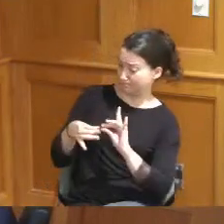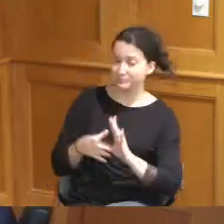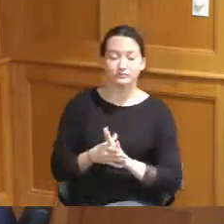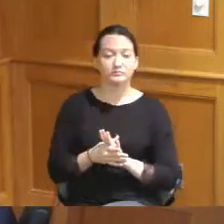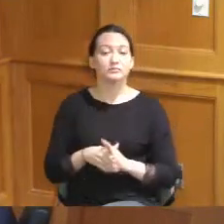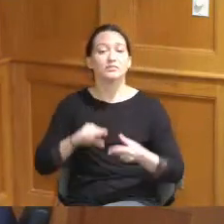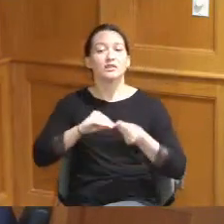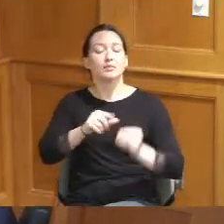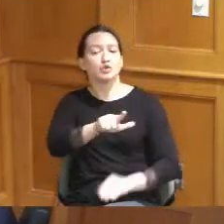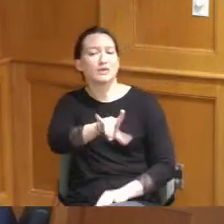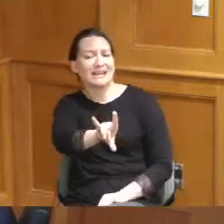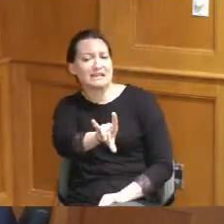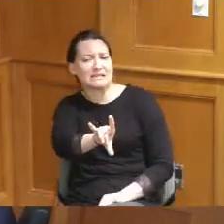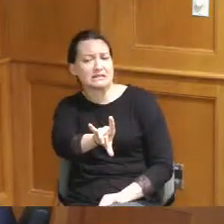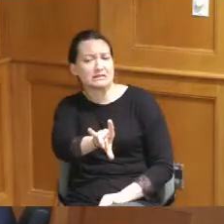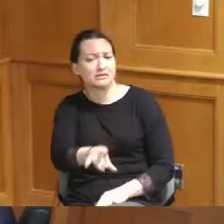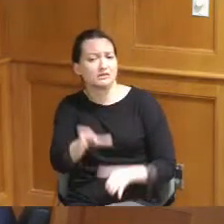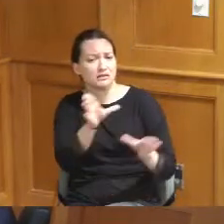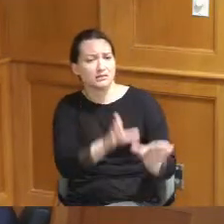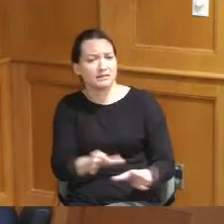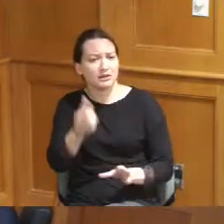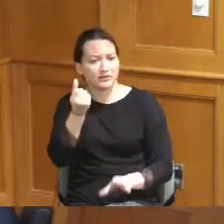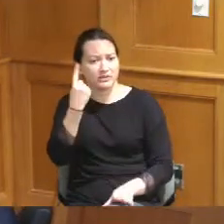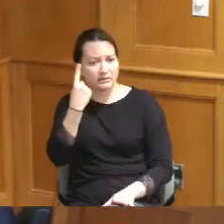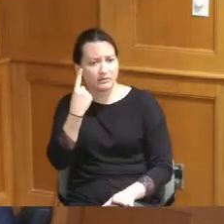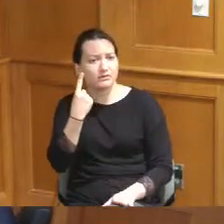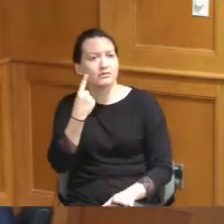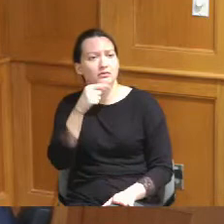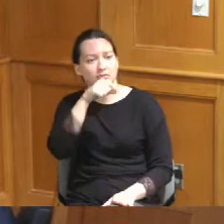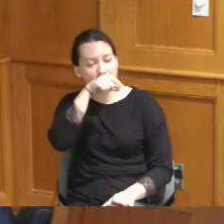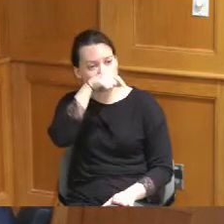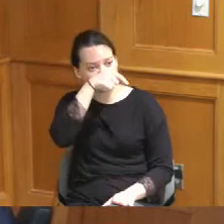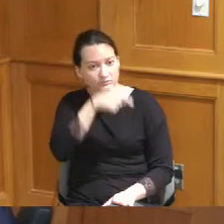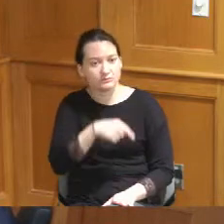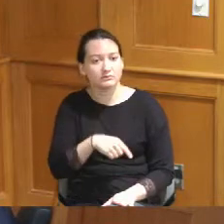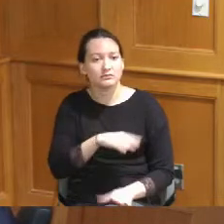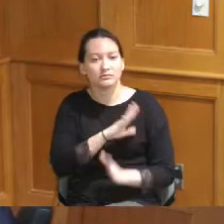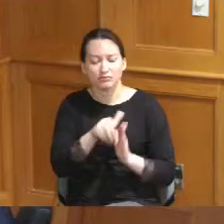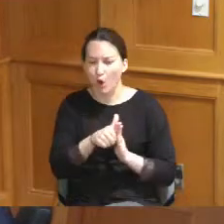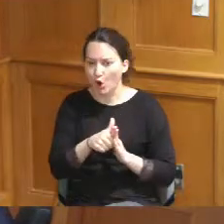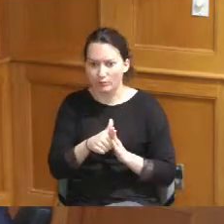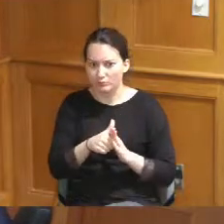item 28 I plan on abstaining so I know how we do them all at once I just wanted to say that